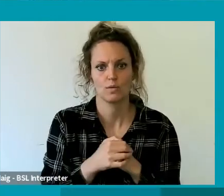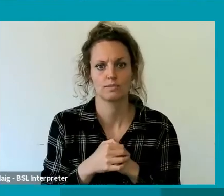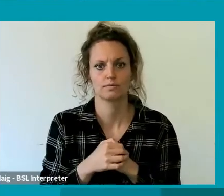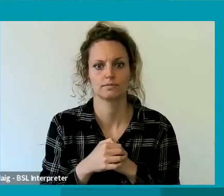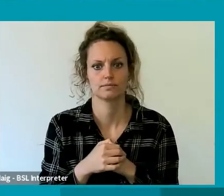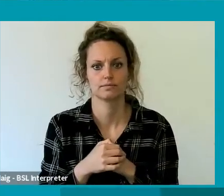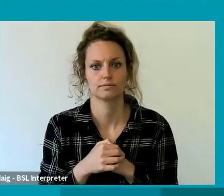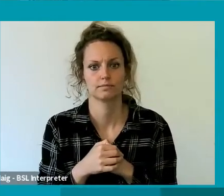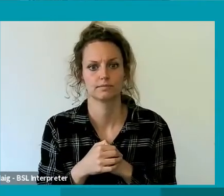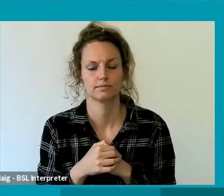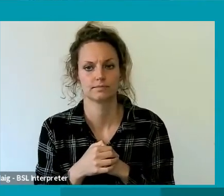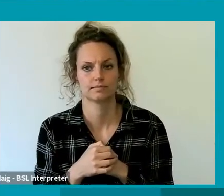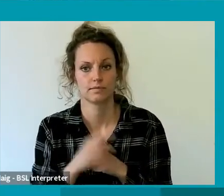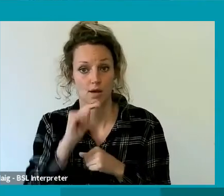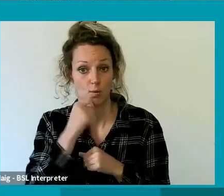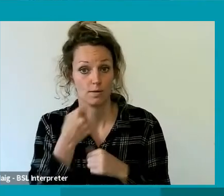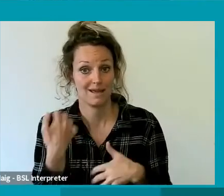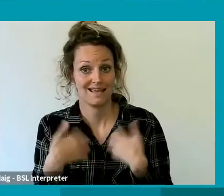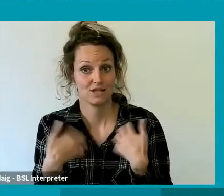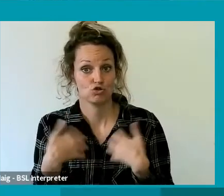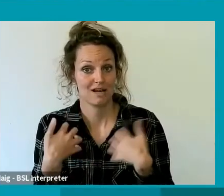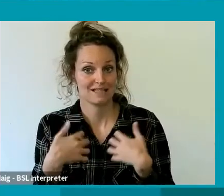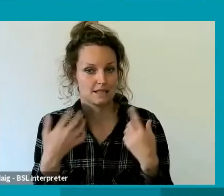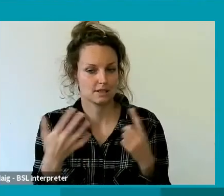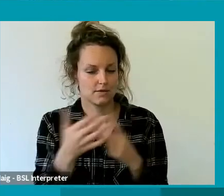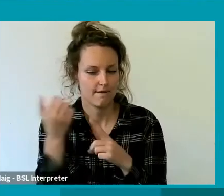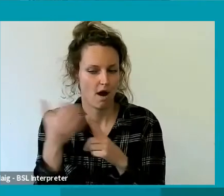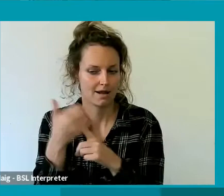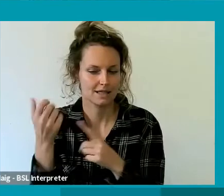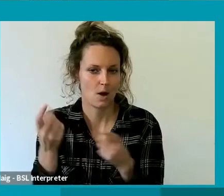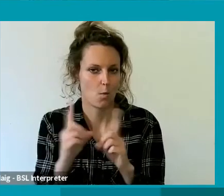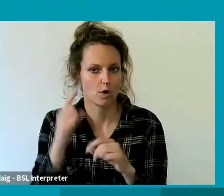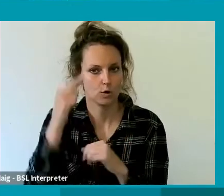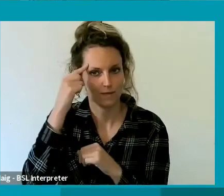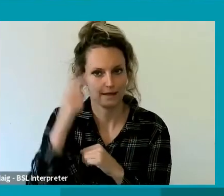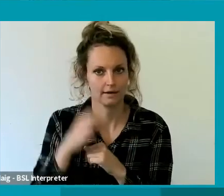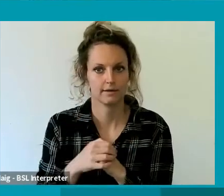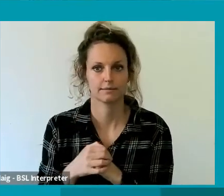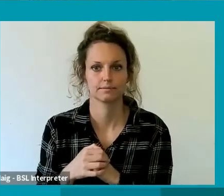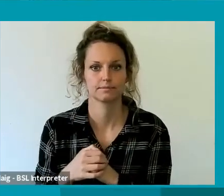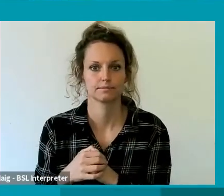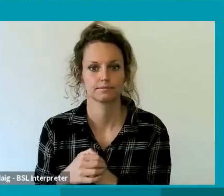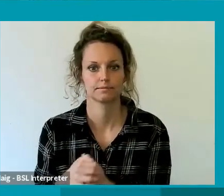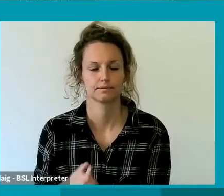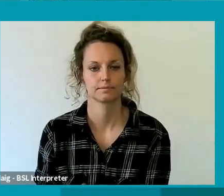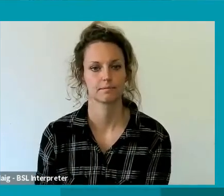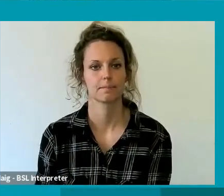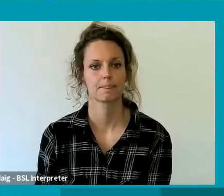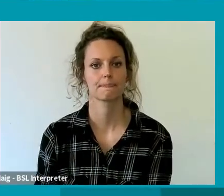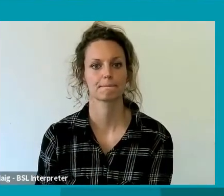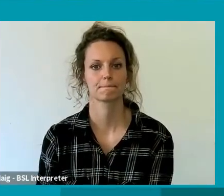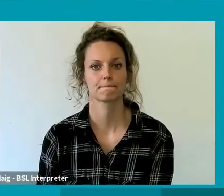And then I'll attempt to explain what I'm endeavoring to do through the use of this language.